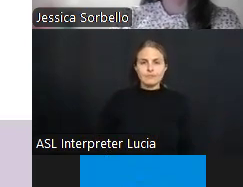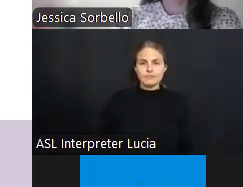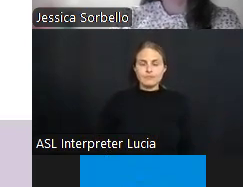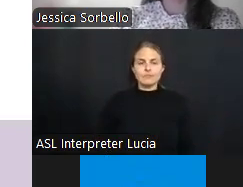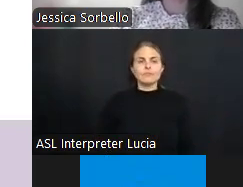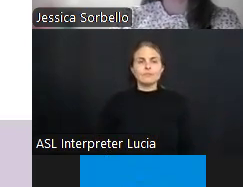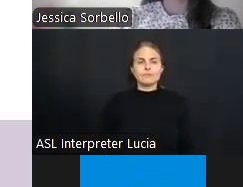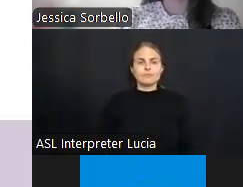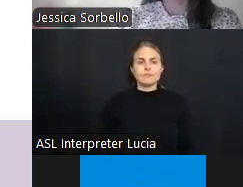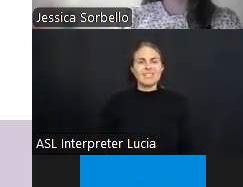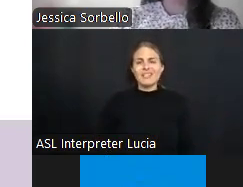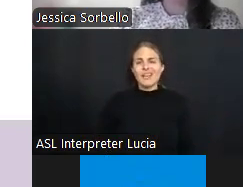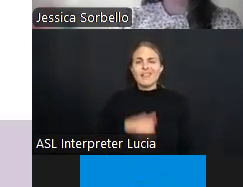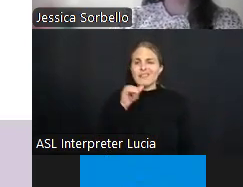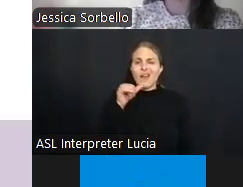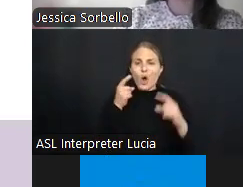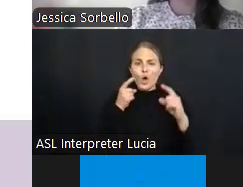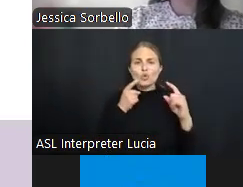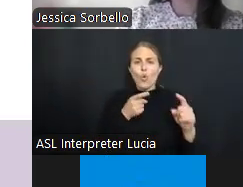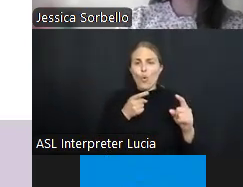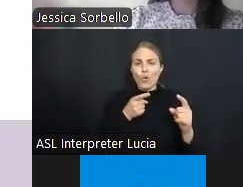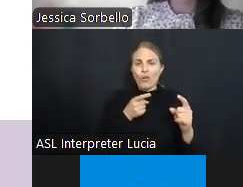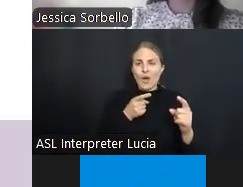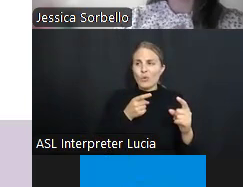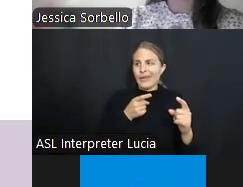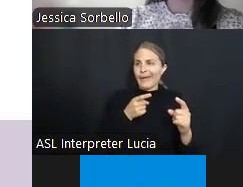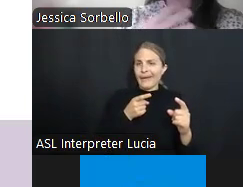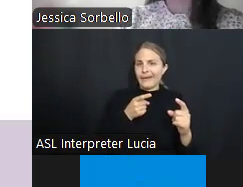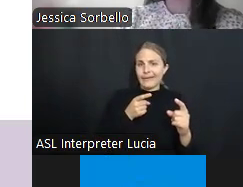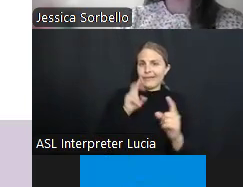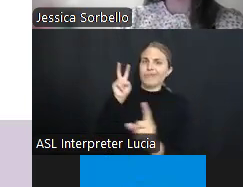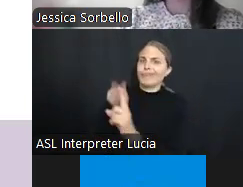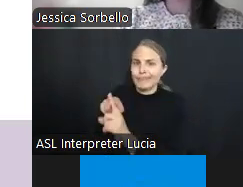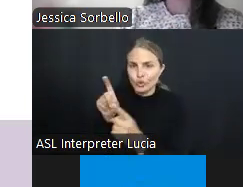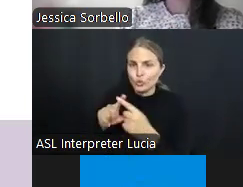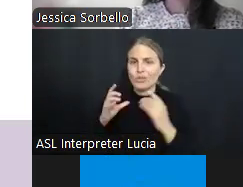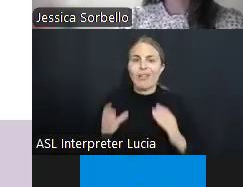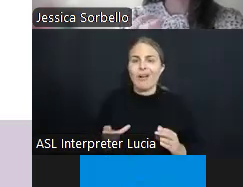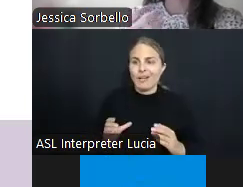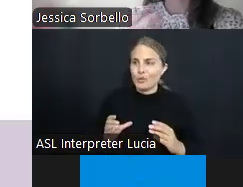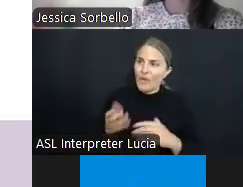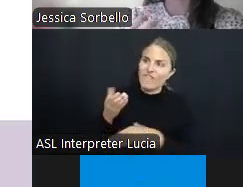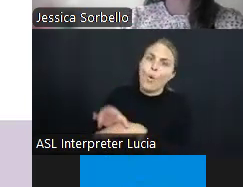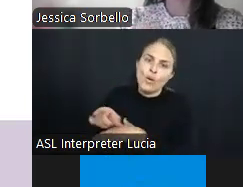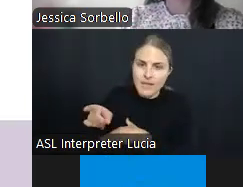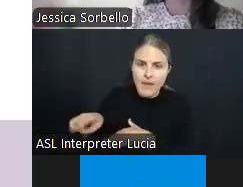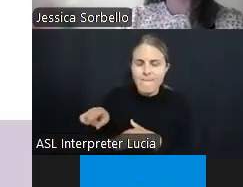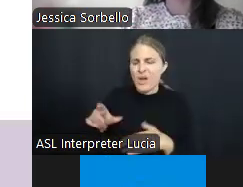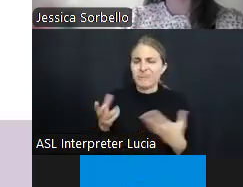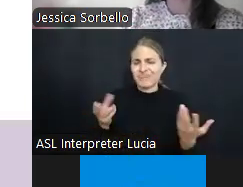clients or consumers. When we talk about meeting a client or individual where it is at. It is really about hearing what